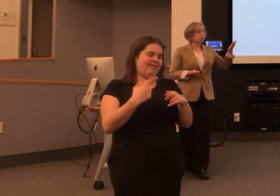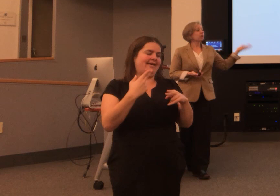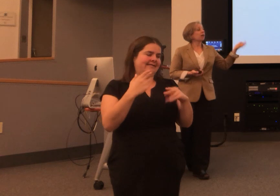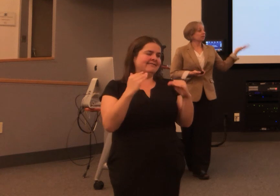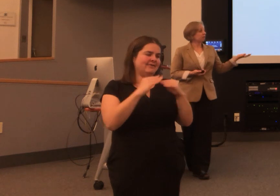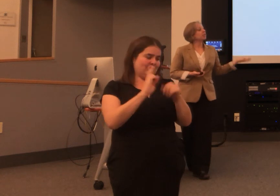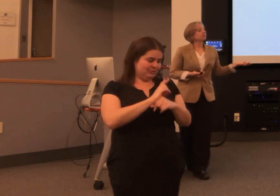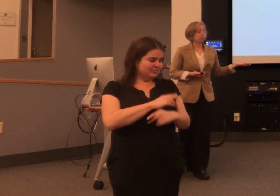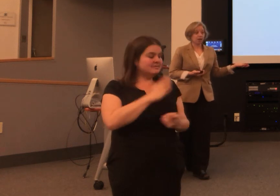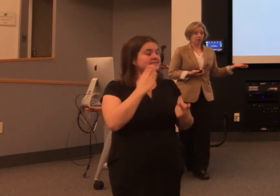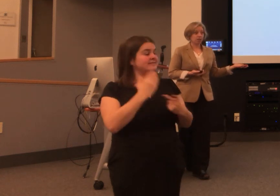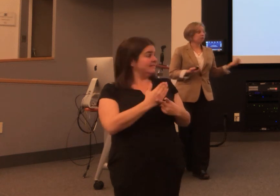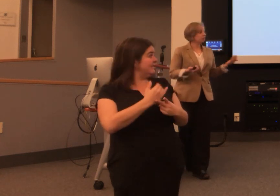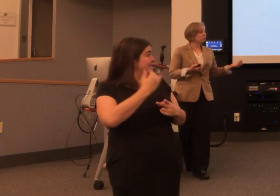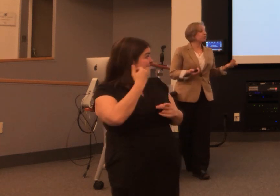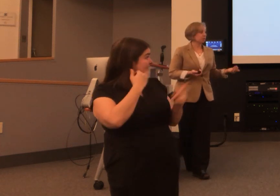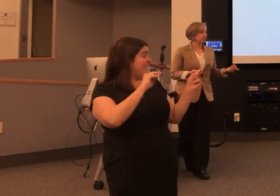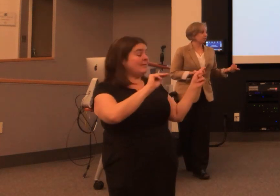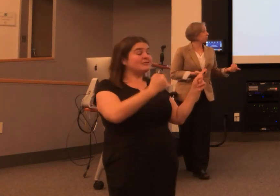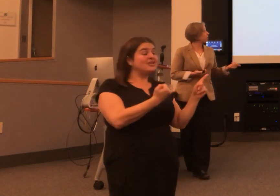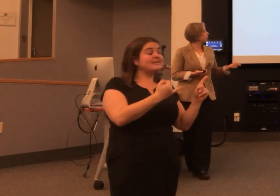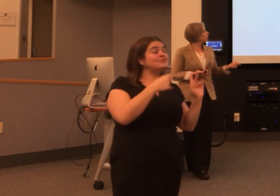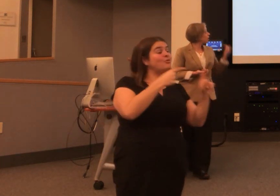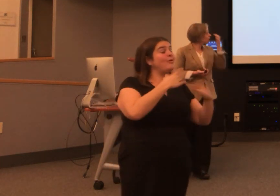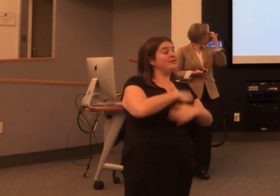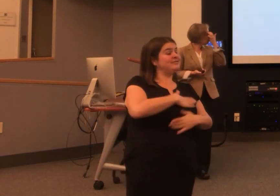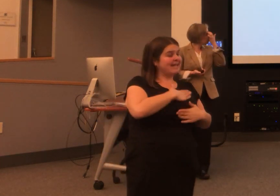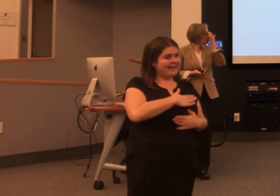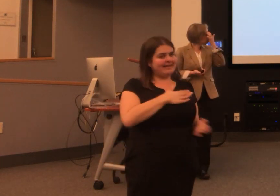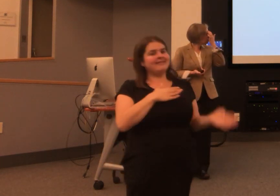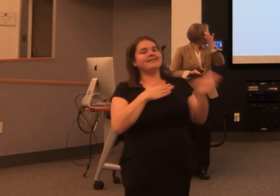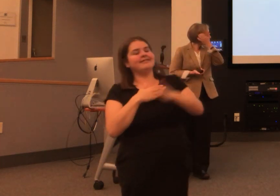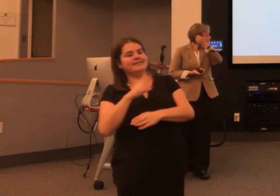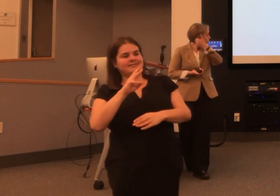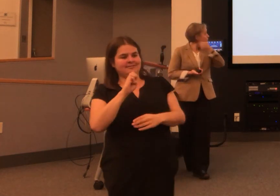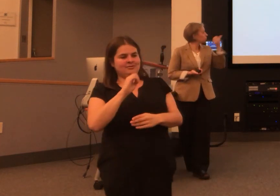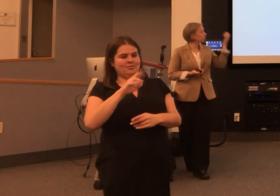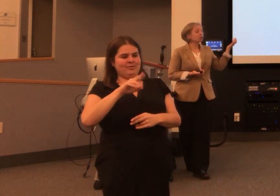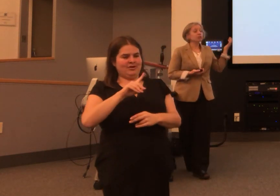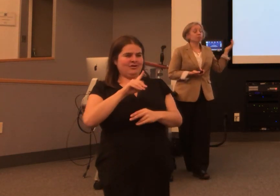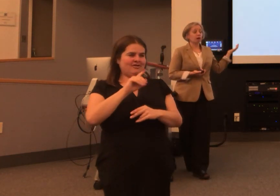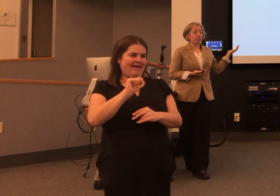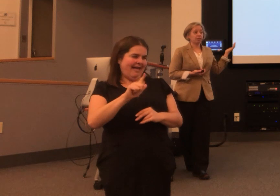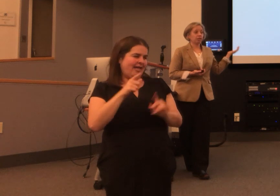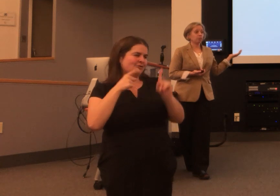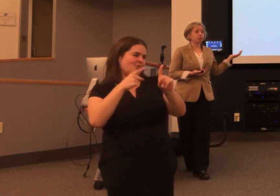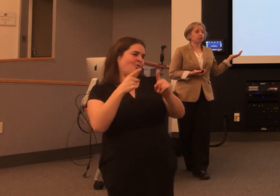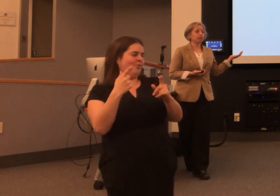but Weird Al is acting into parody. They're doing something different. But if you're purely profiting commercially